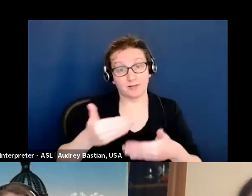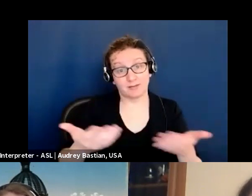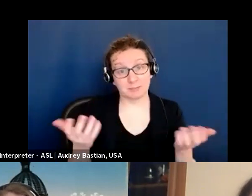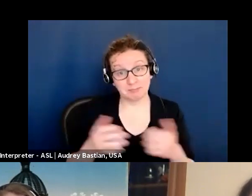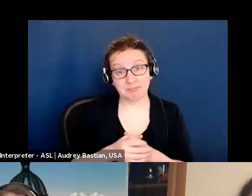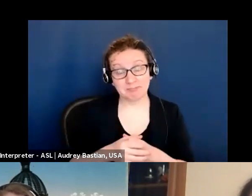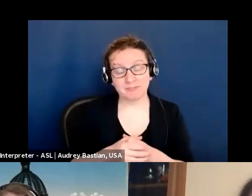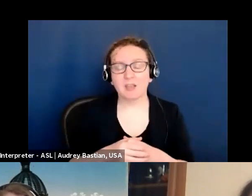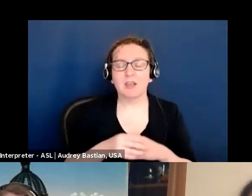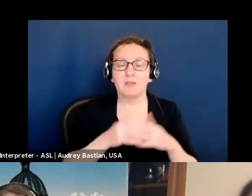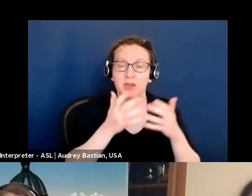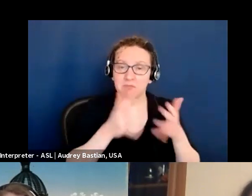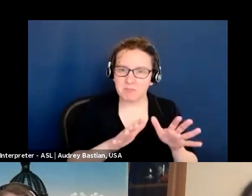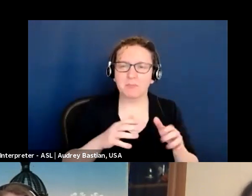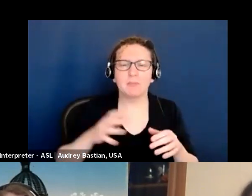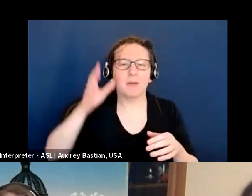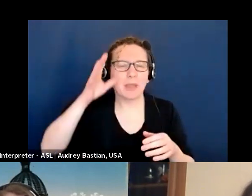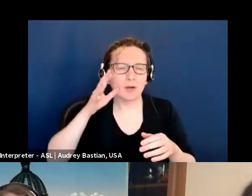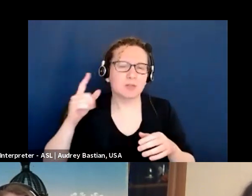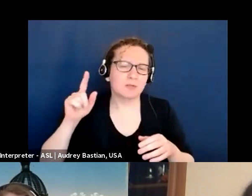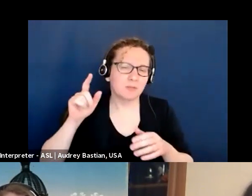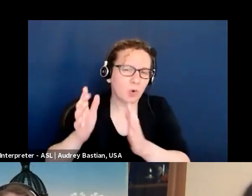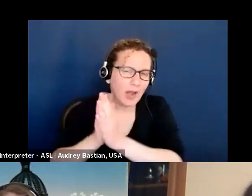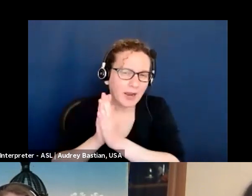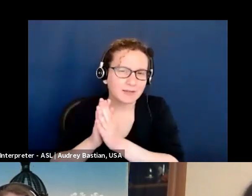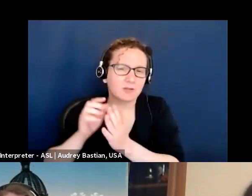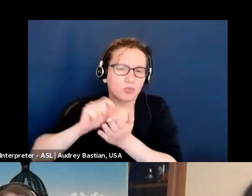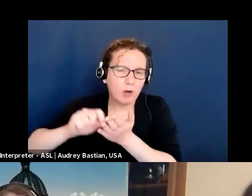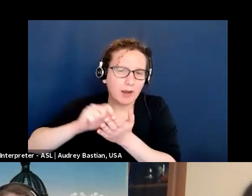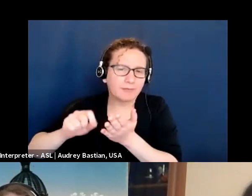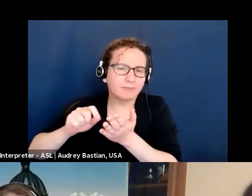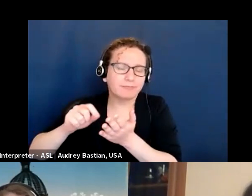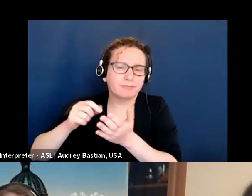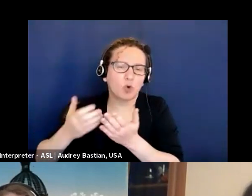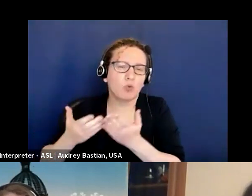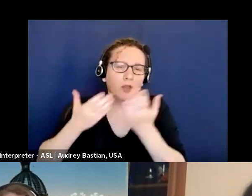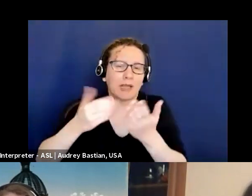my parents were asked to write like a recommendation letter for me,